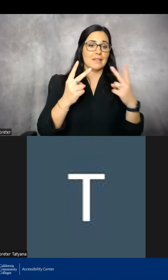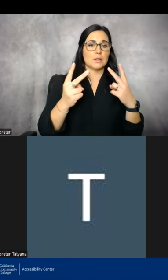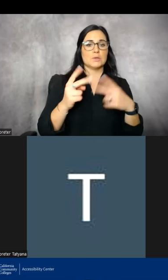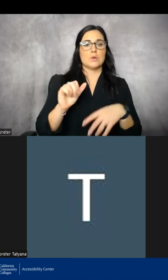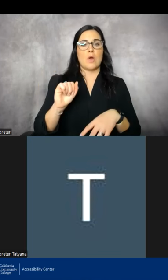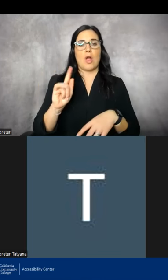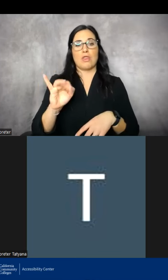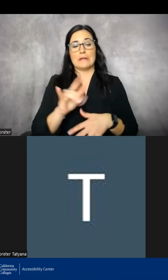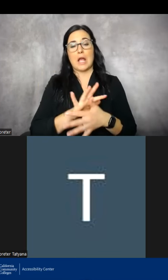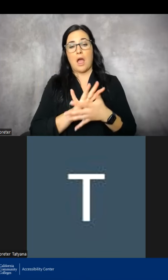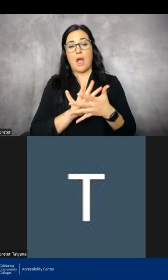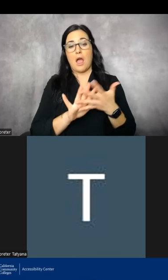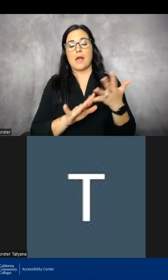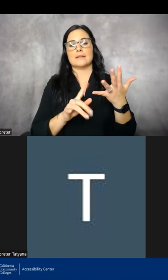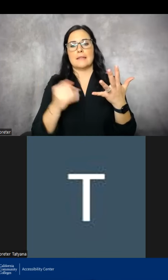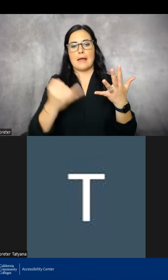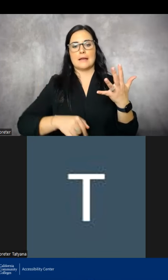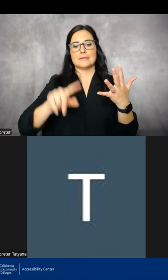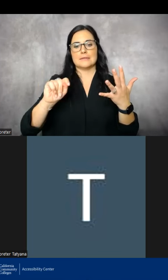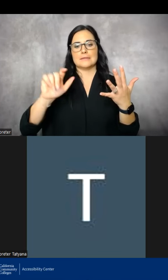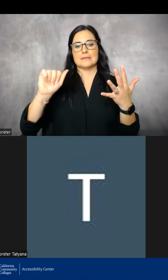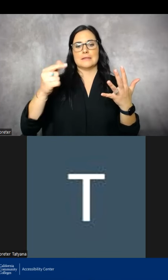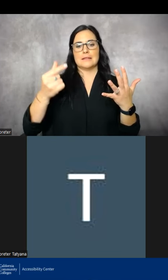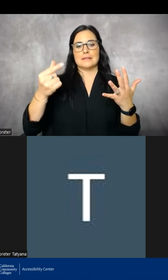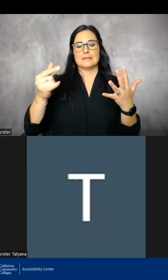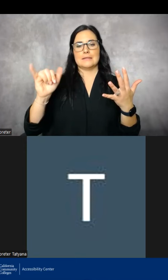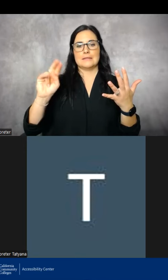last but not least because tags are our containers.